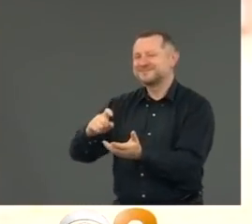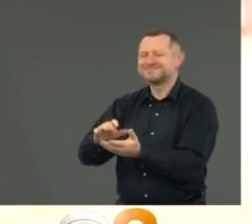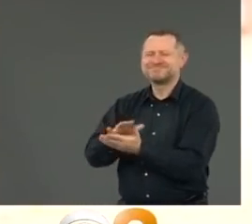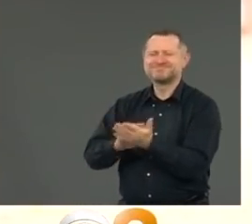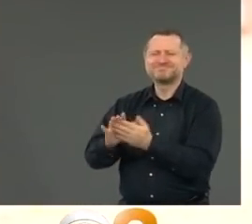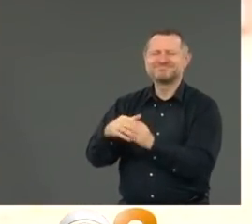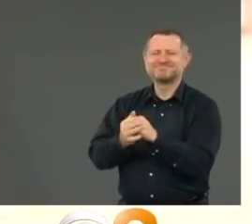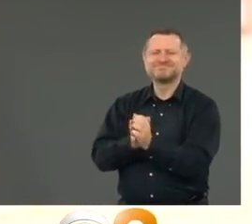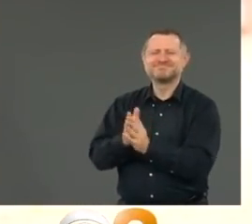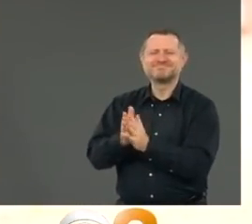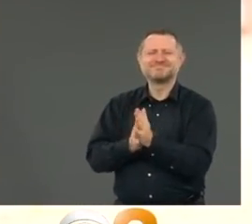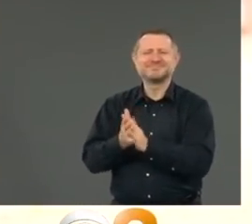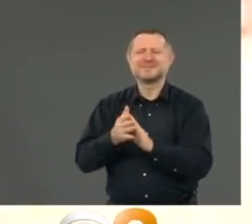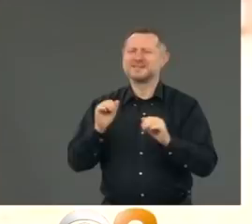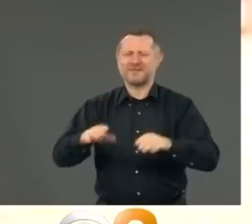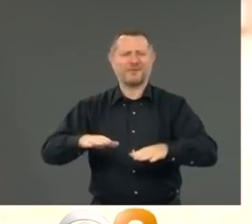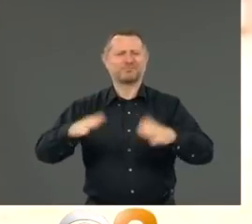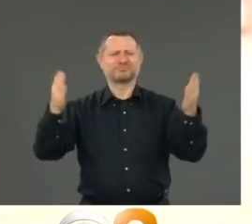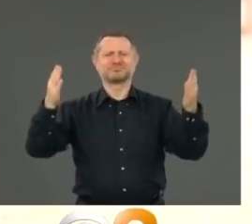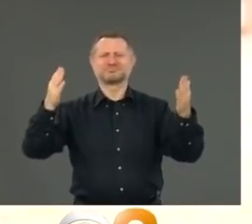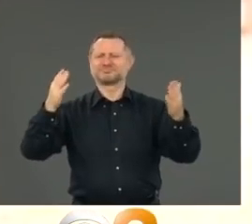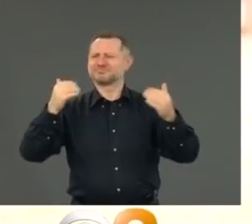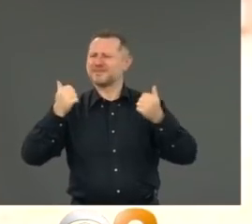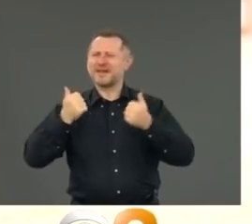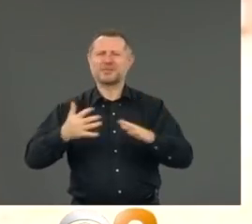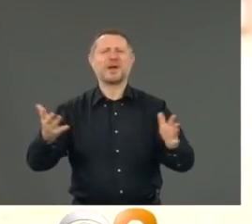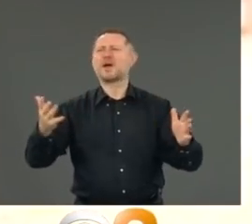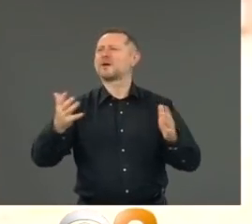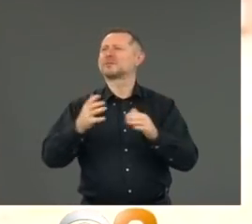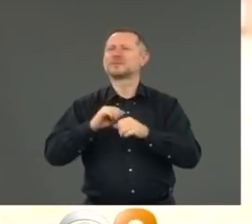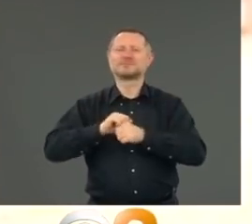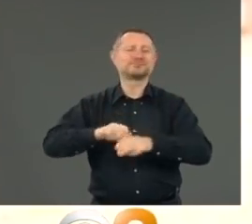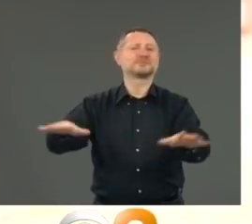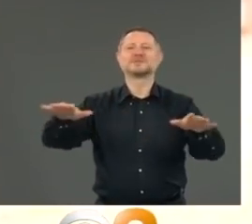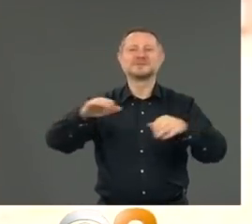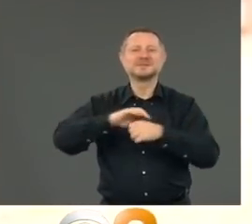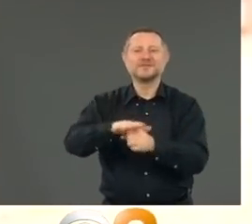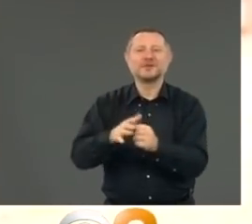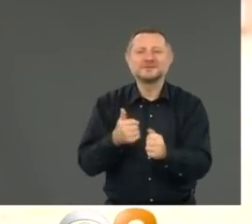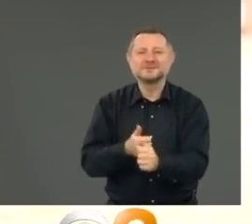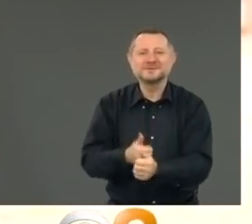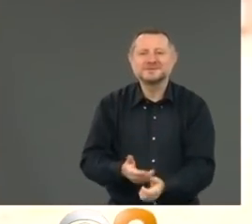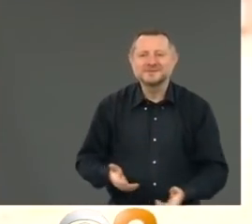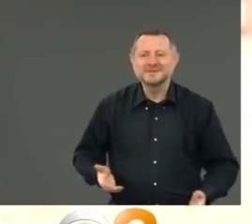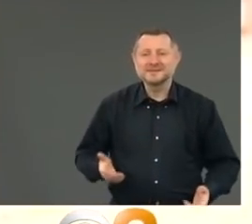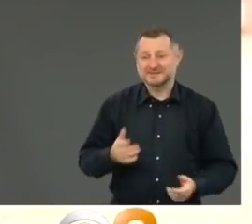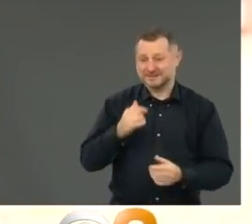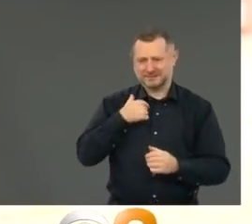THIS. IF YOU ARE WEARING A MASK AND